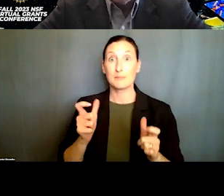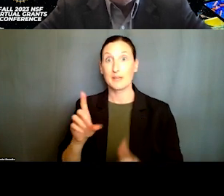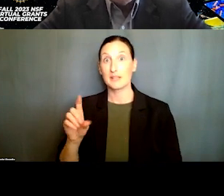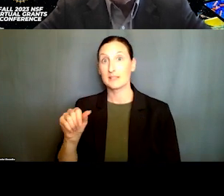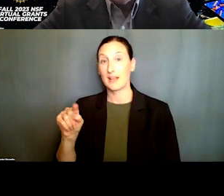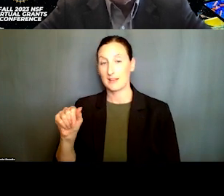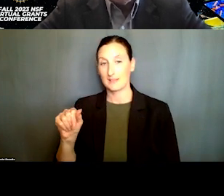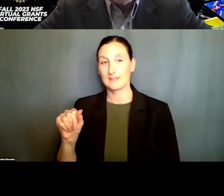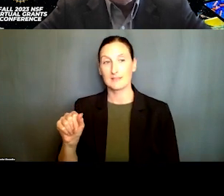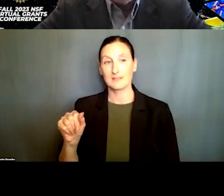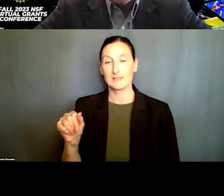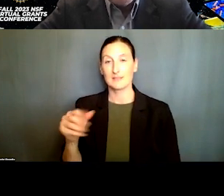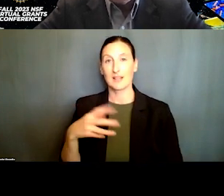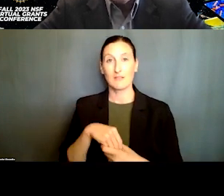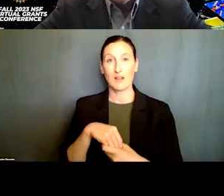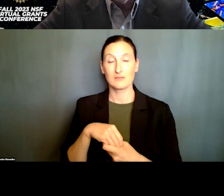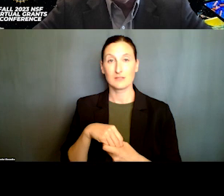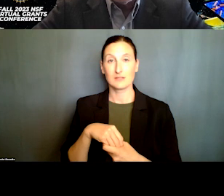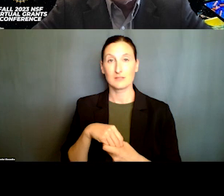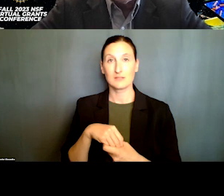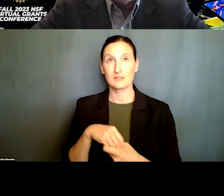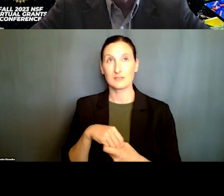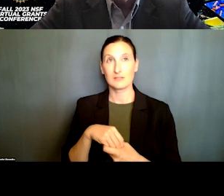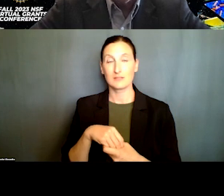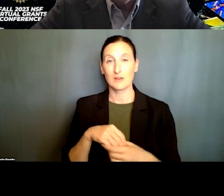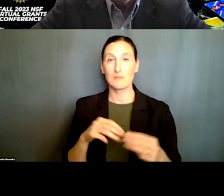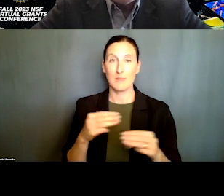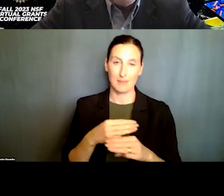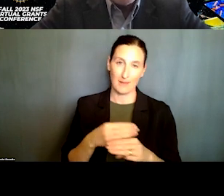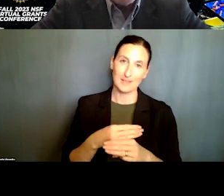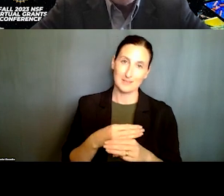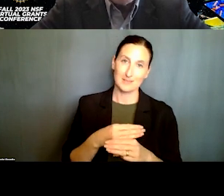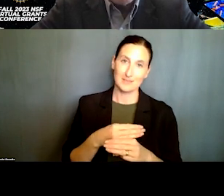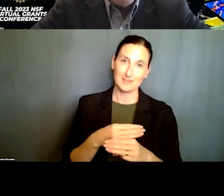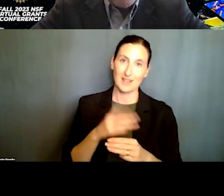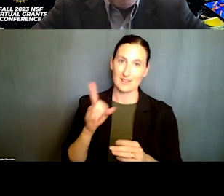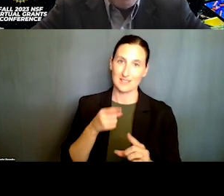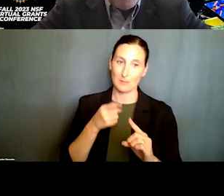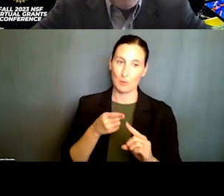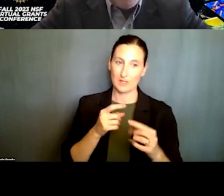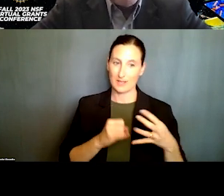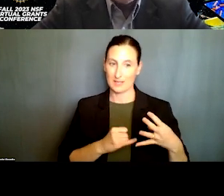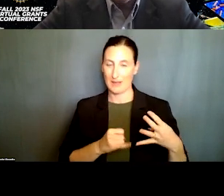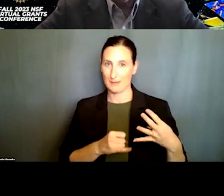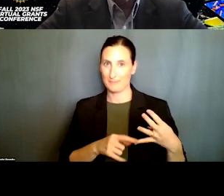involves in particular mathematics, which is the bullet point at the bottom.